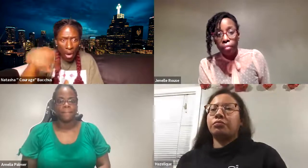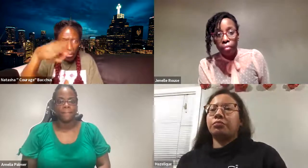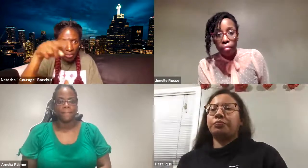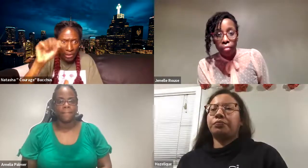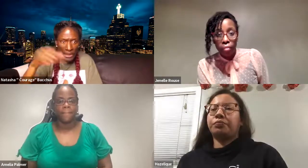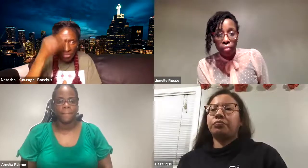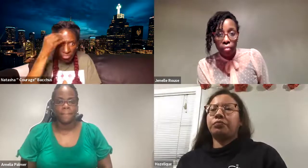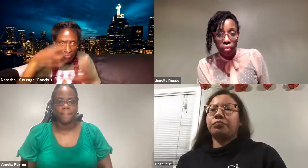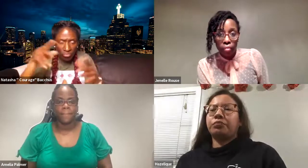there's a question from...